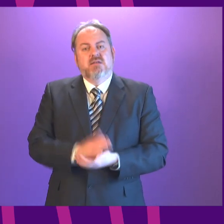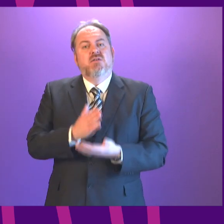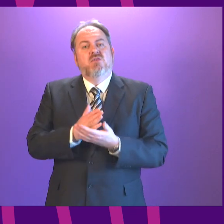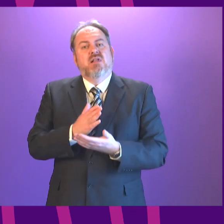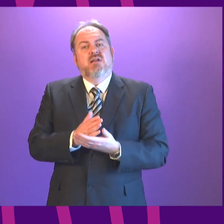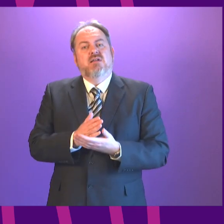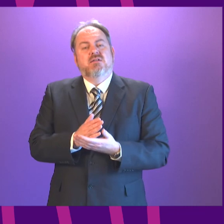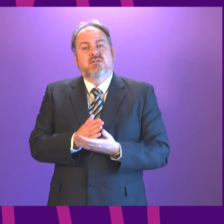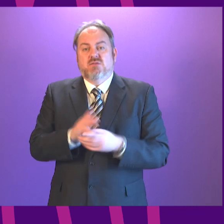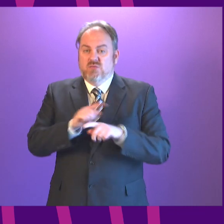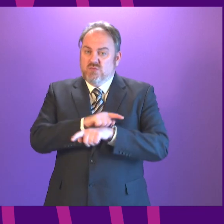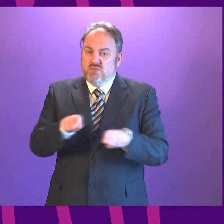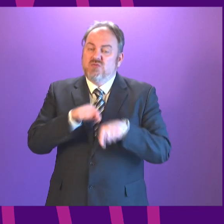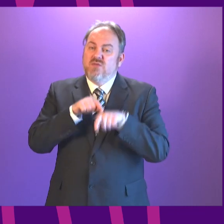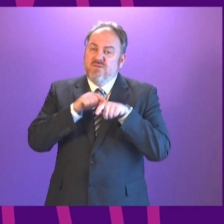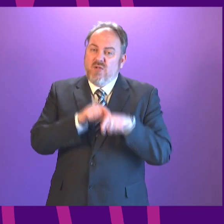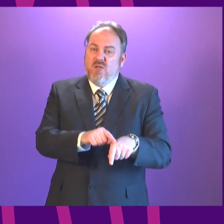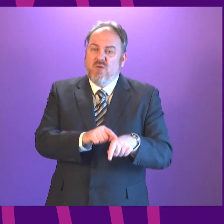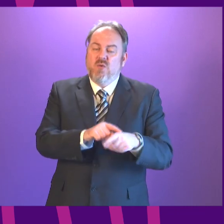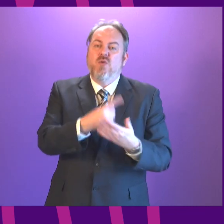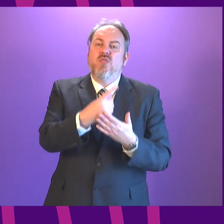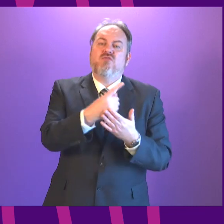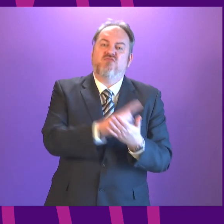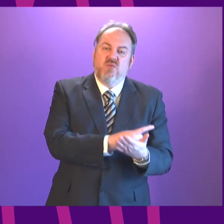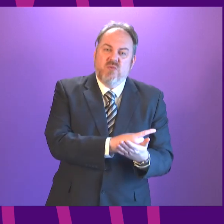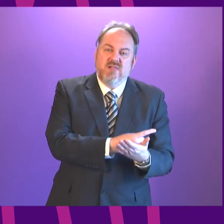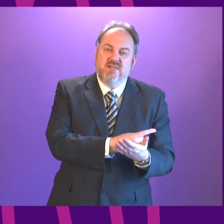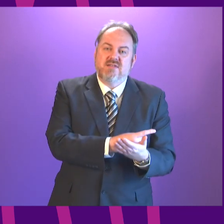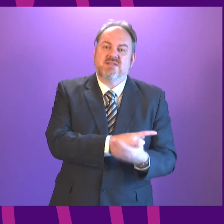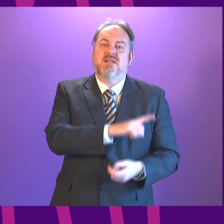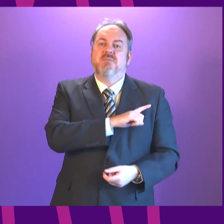people should abide by the restrictions not because they are likely to get stopped by